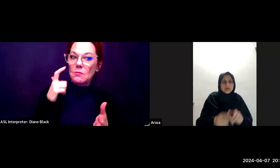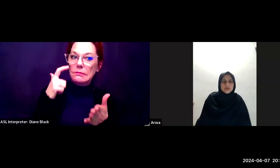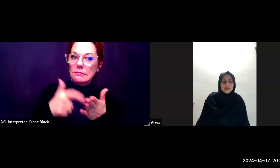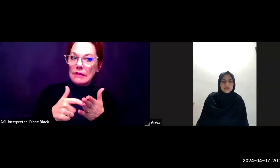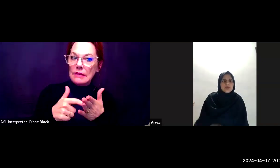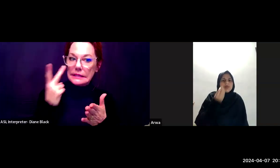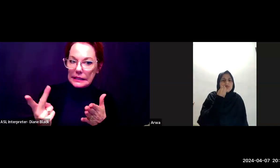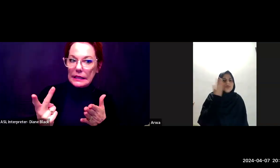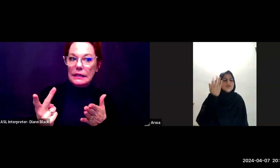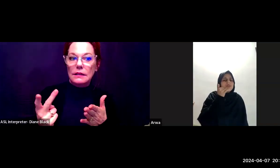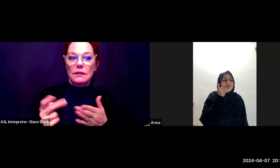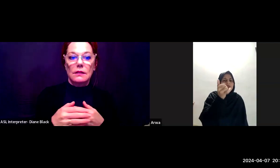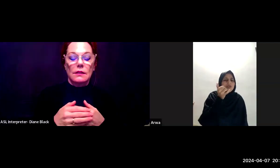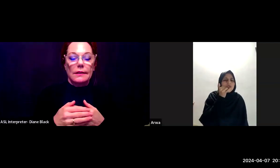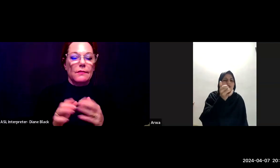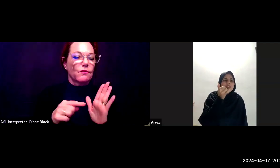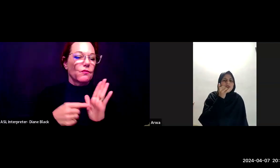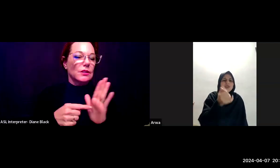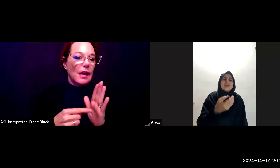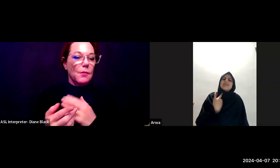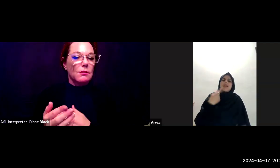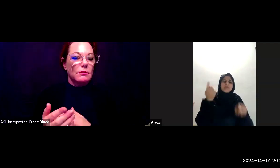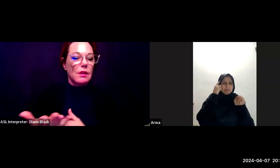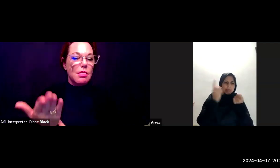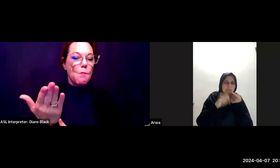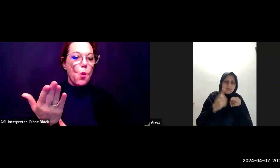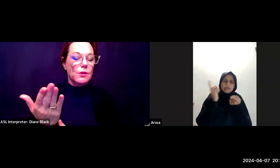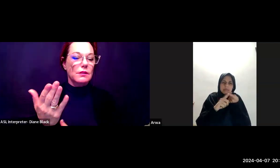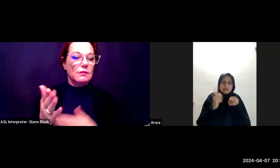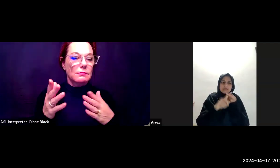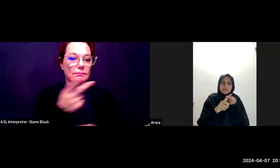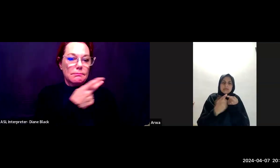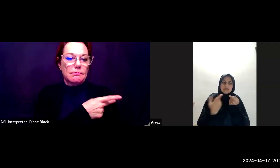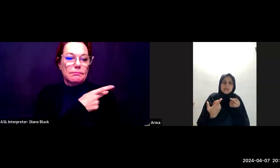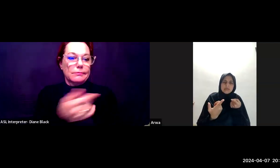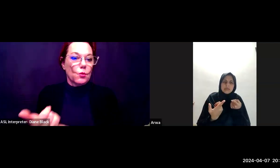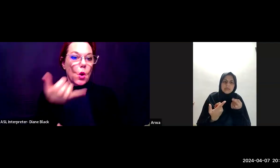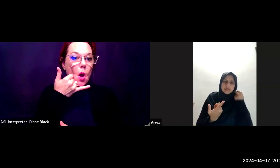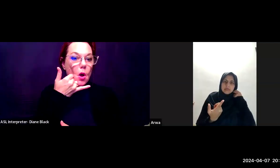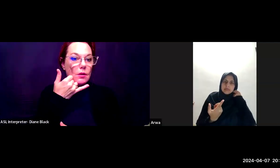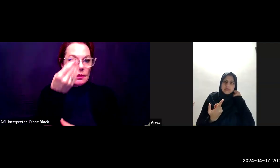give me a call saying they can't see anything. and then they regain it after a couple of days. okay